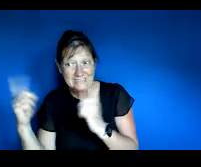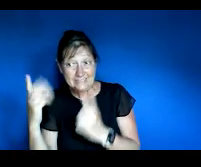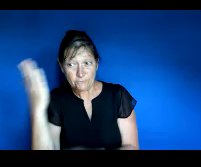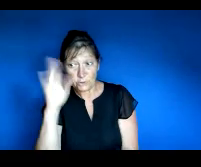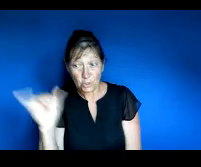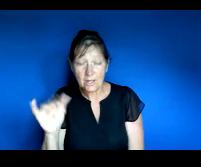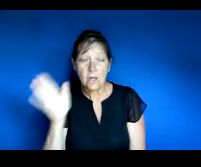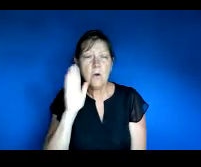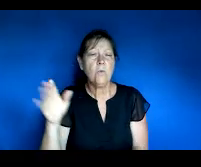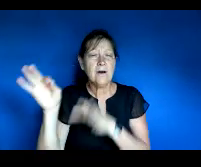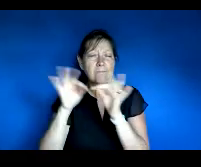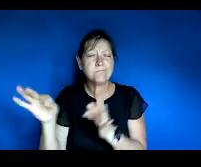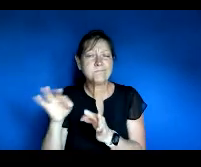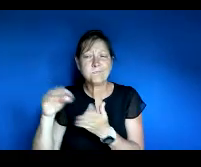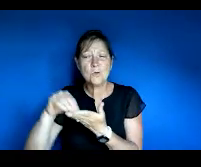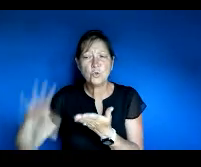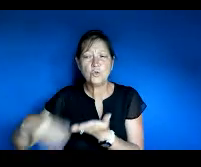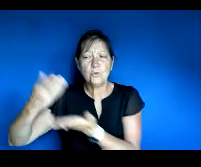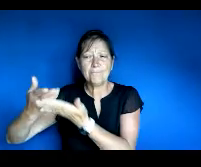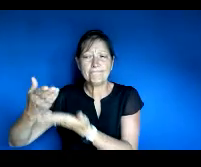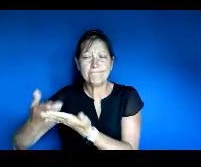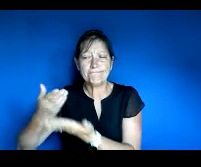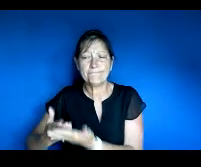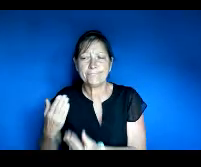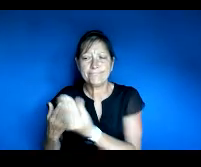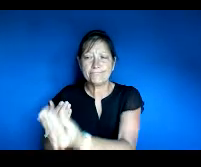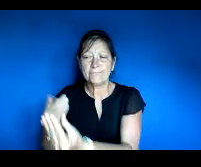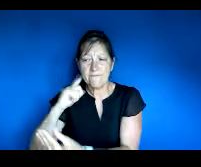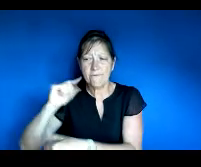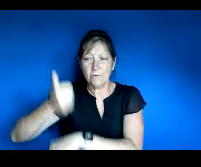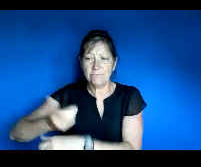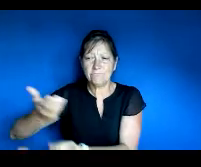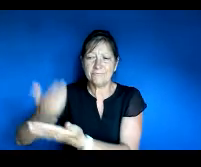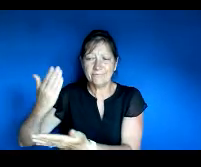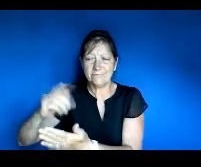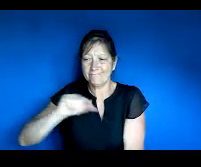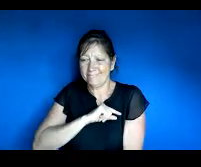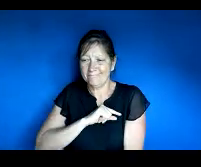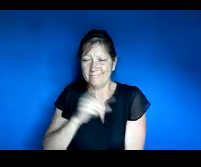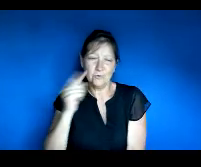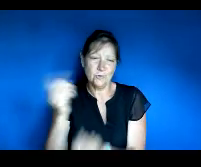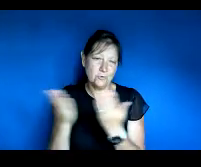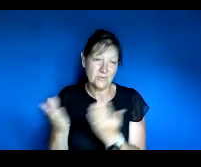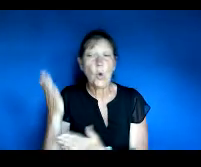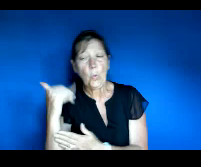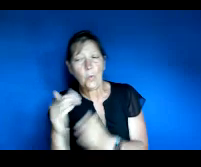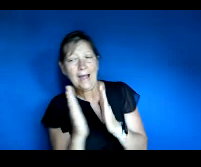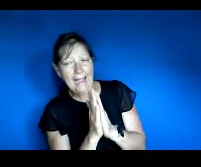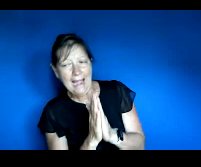that students should submit to establish their eligibility, and why we request that documentation.